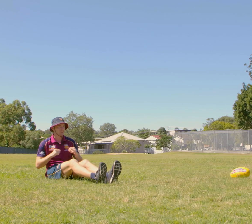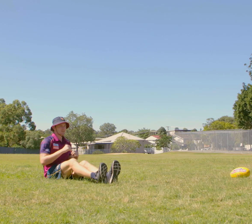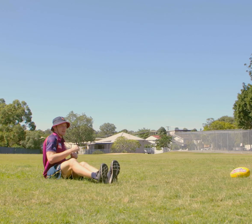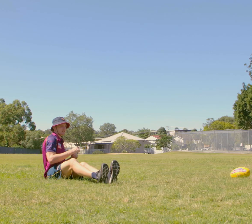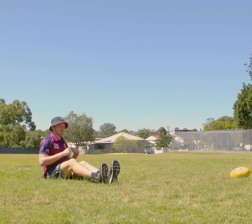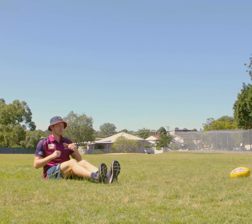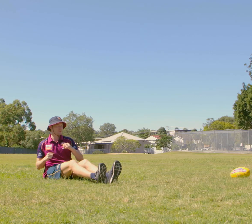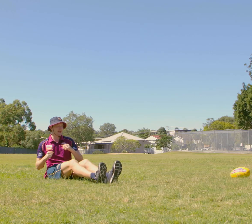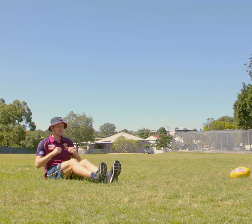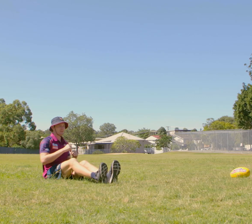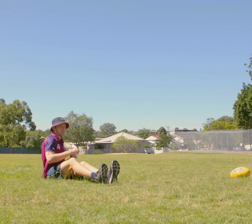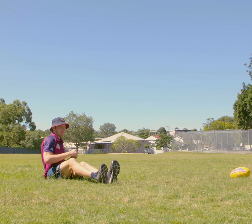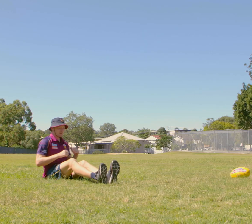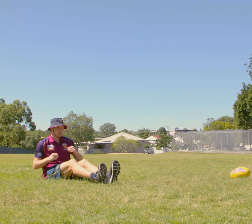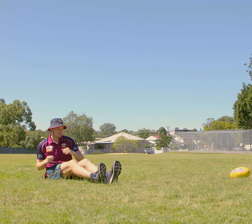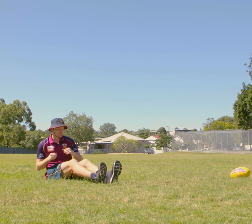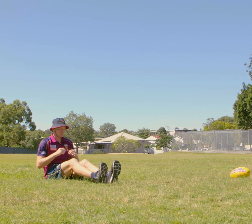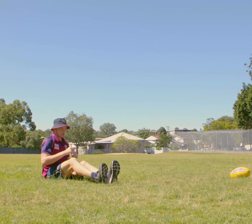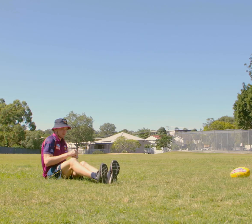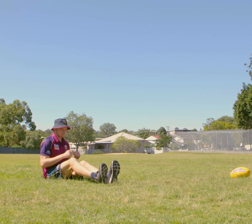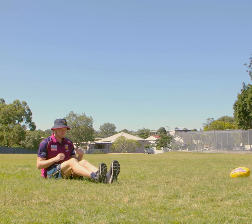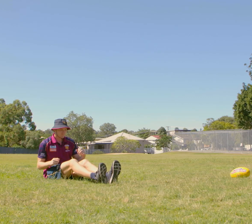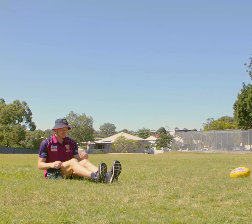staying strong in your back, it's all really important.